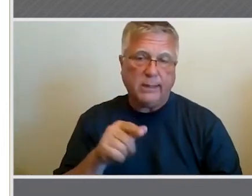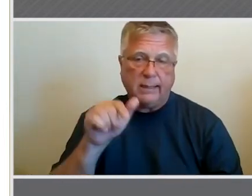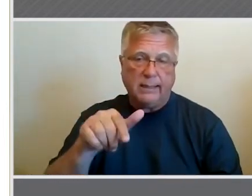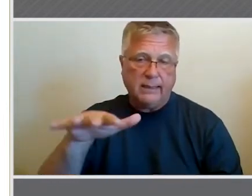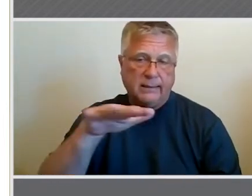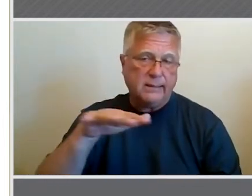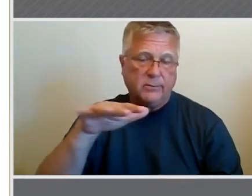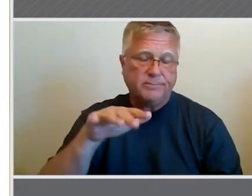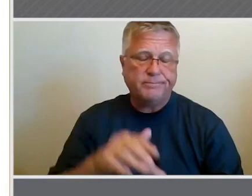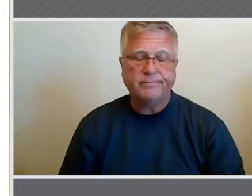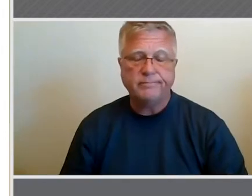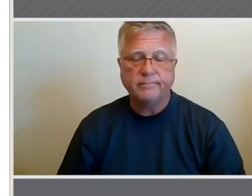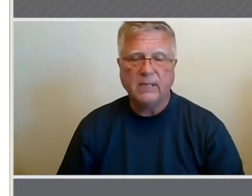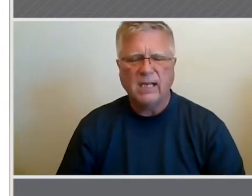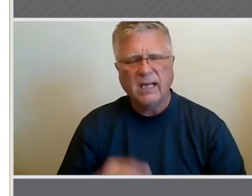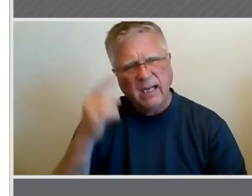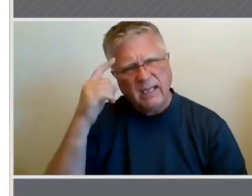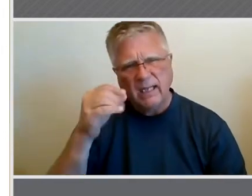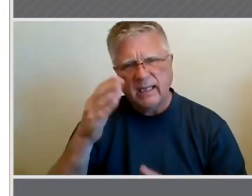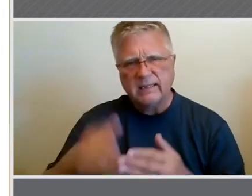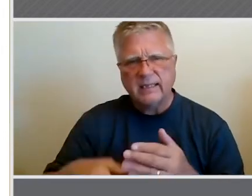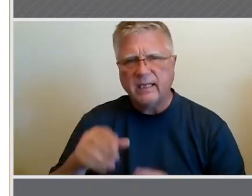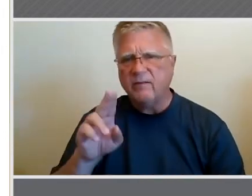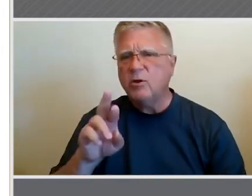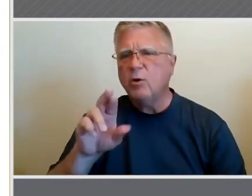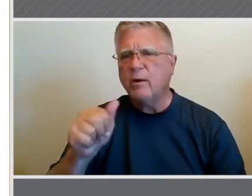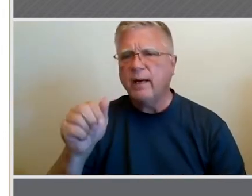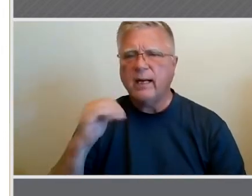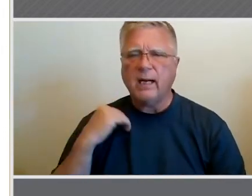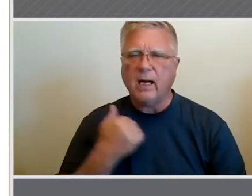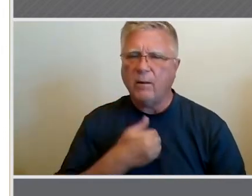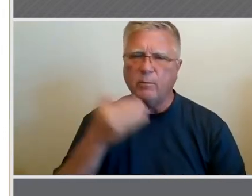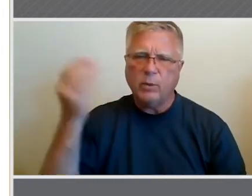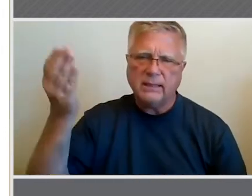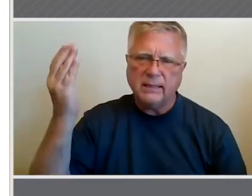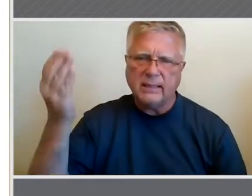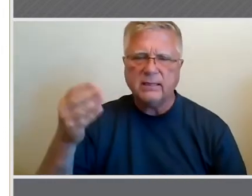With that, I think that's the end of the presentation yeah and I guess we'll, we'll have questions